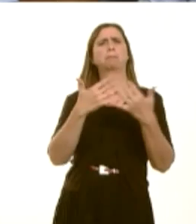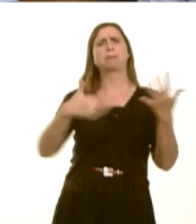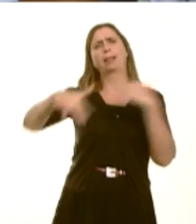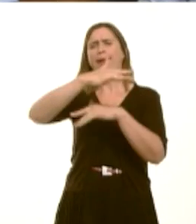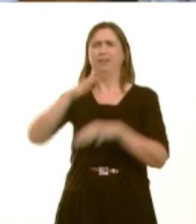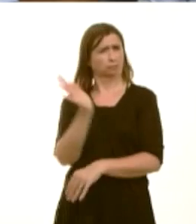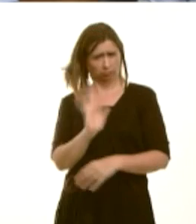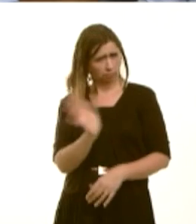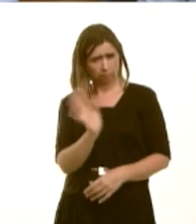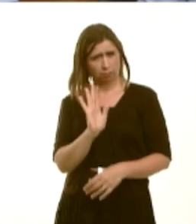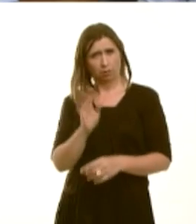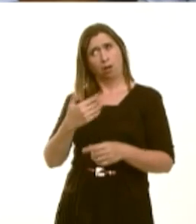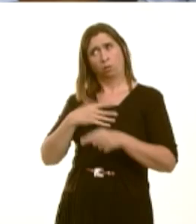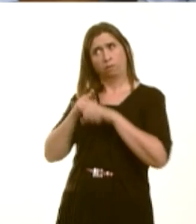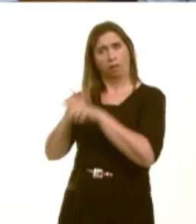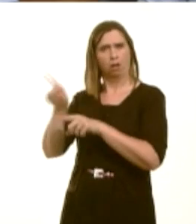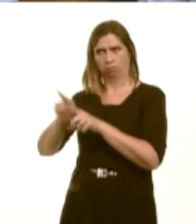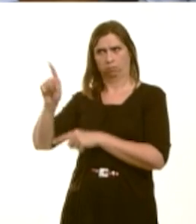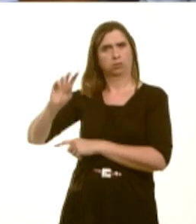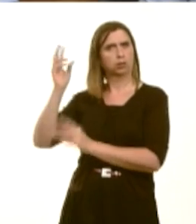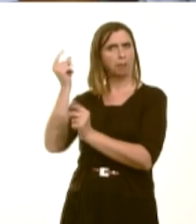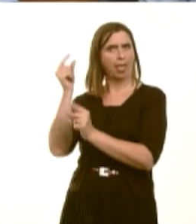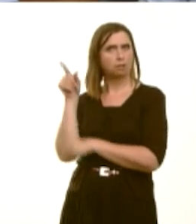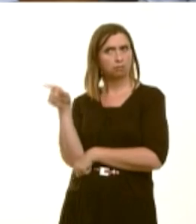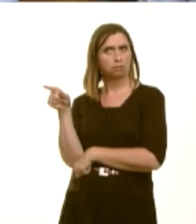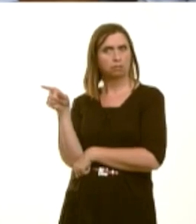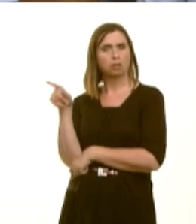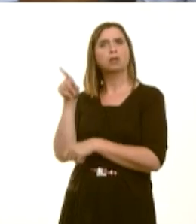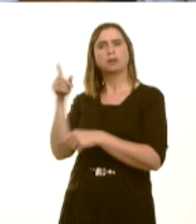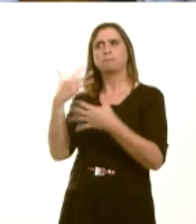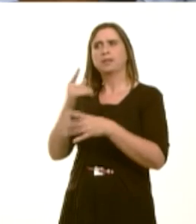concerned, and countries such as Spain, which have restricted the use of e-cigarettes, and